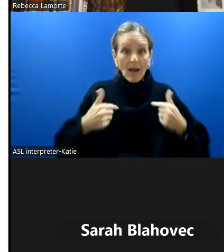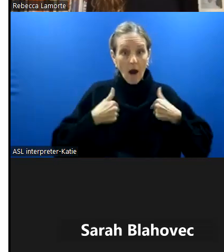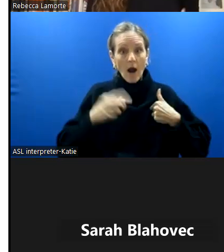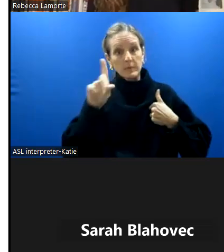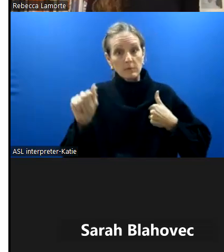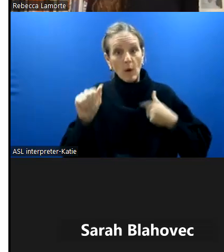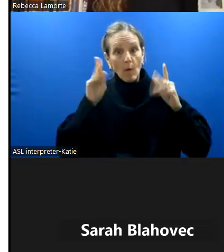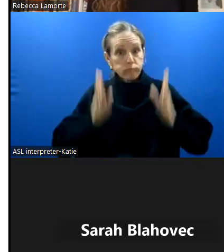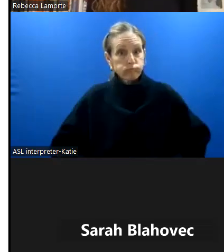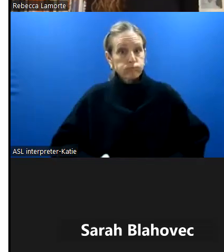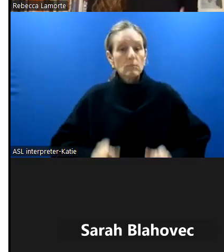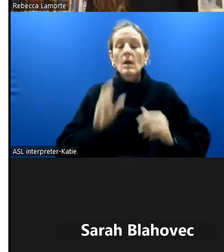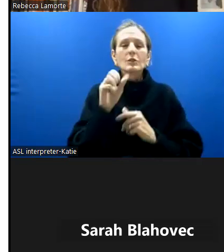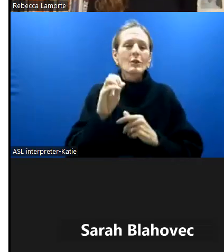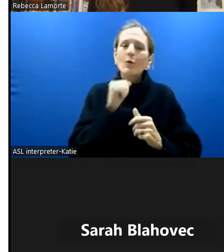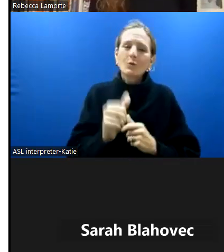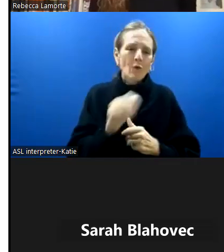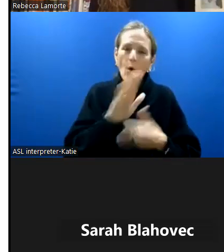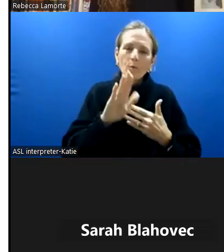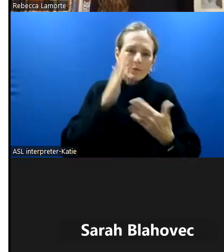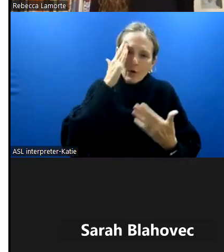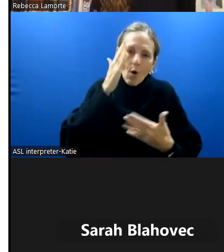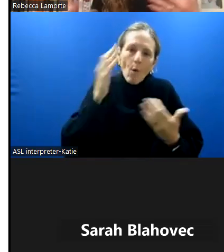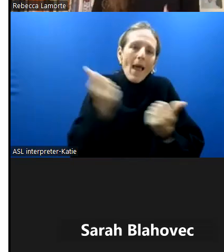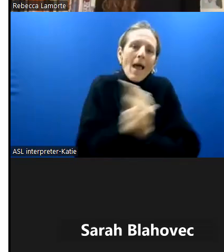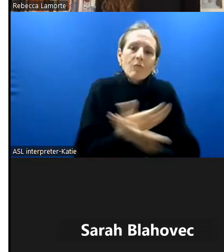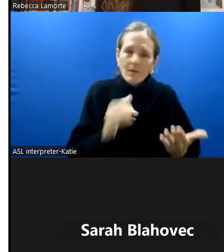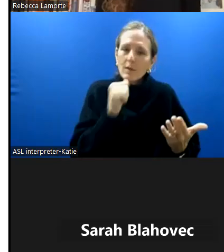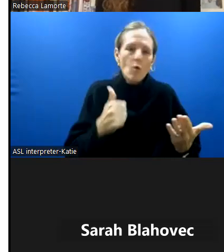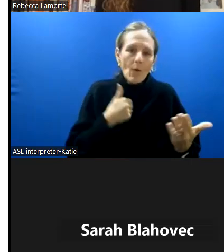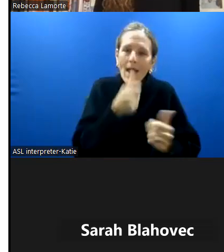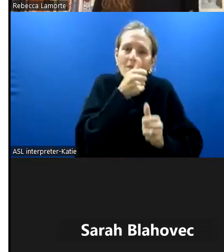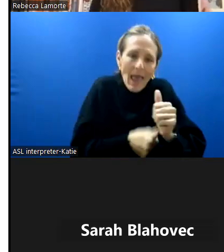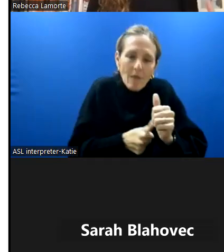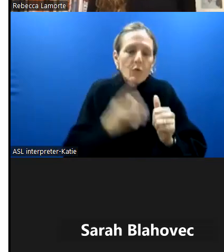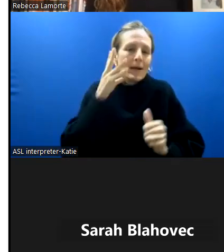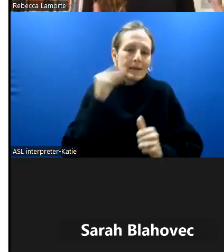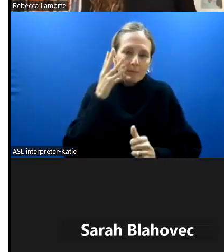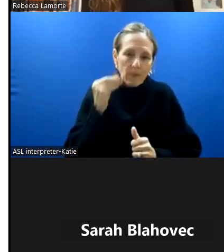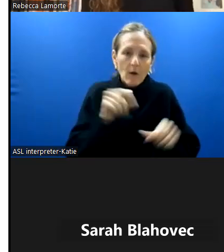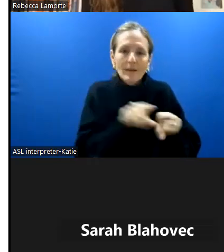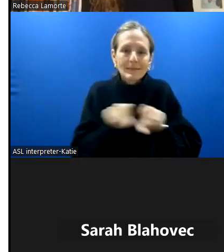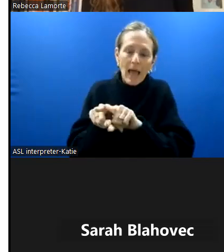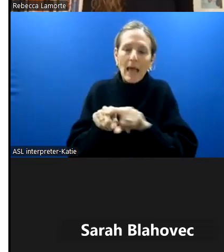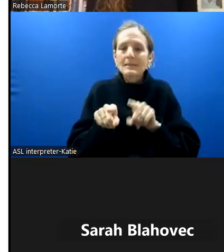that we don't know it all. We don't all have every experience as a candidate with a disability, as a person with a disability